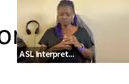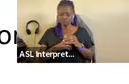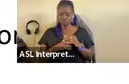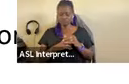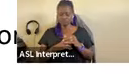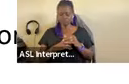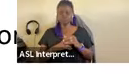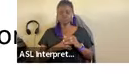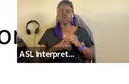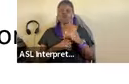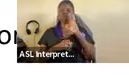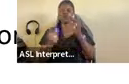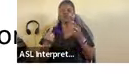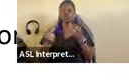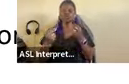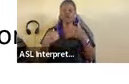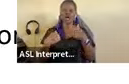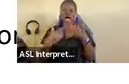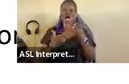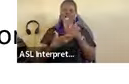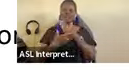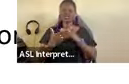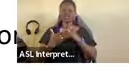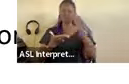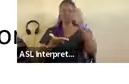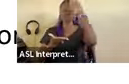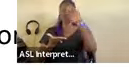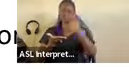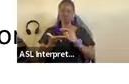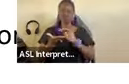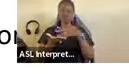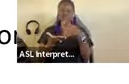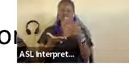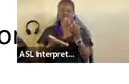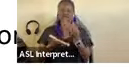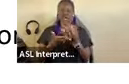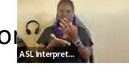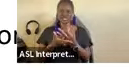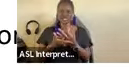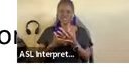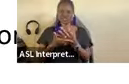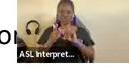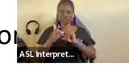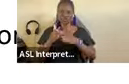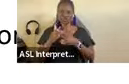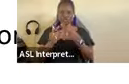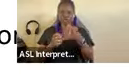the response on particular populations that in this stage of the pandemic, appear